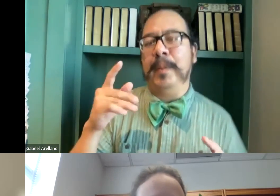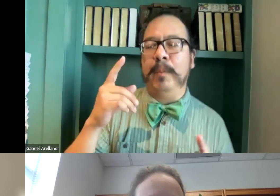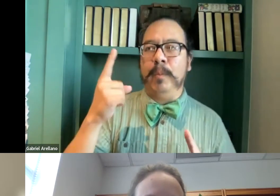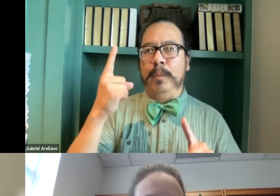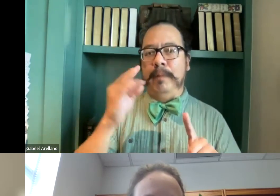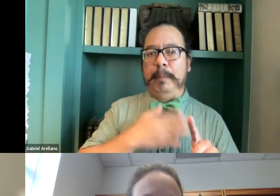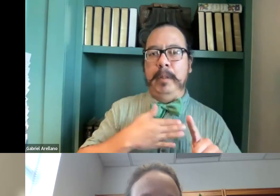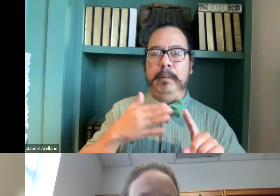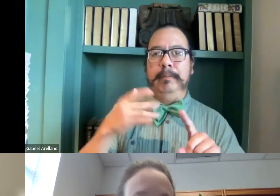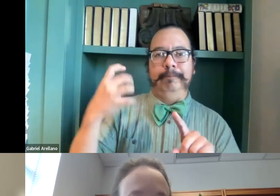Annabelle Lolinco (she/her): Yes, Gabriel